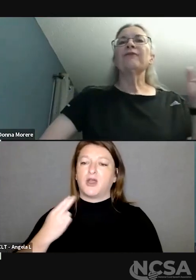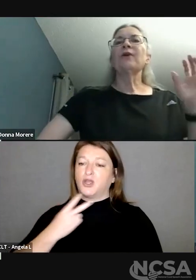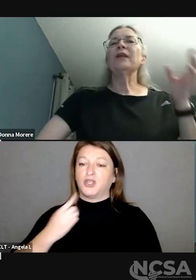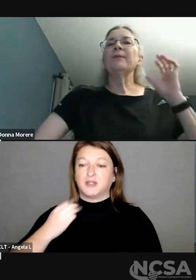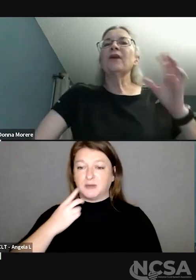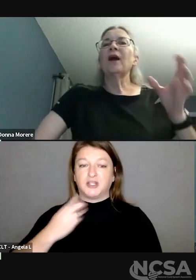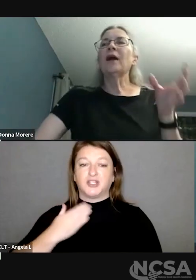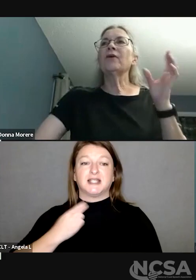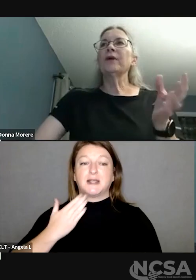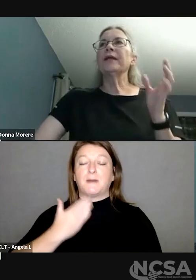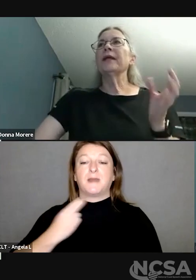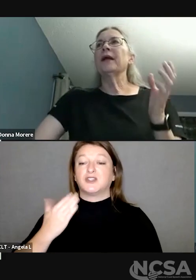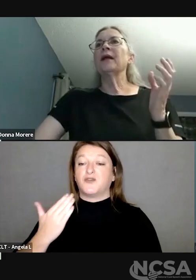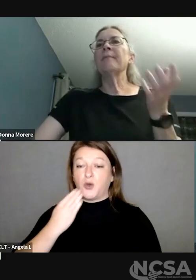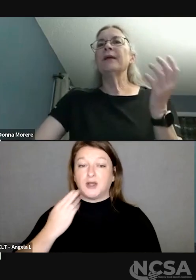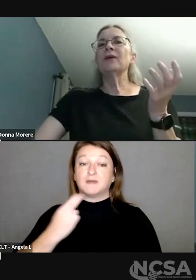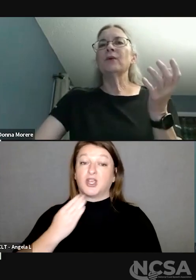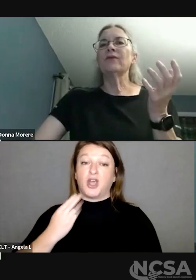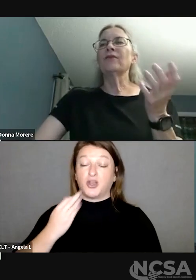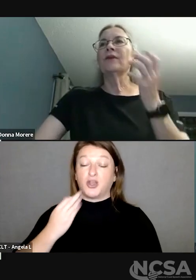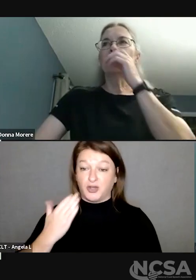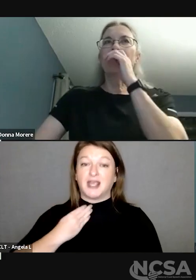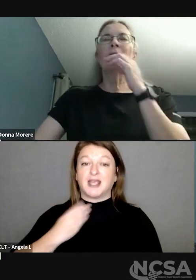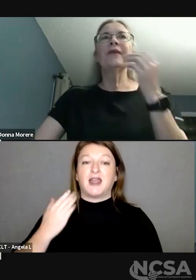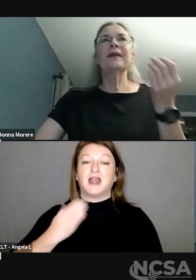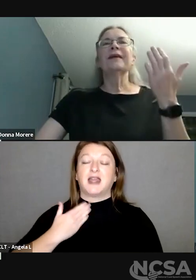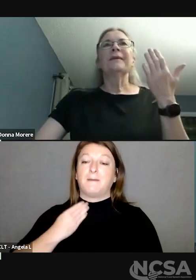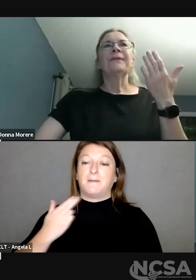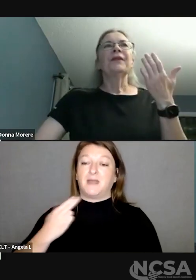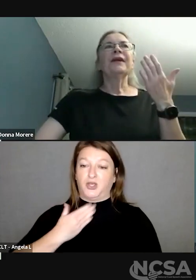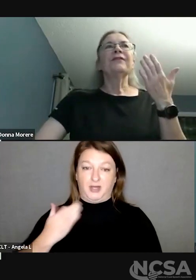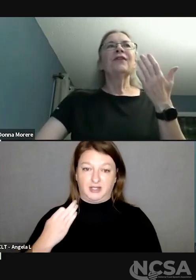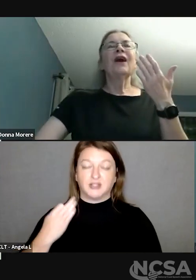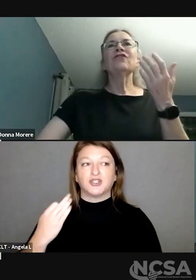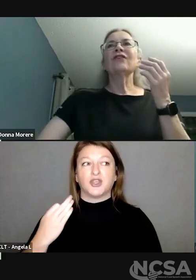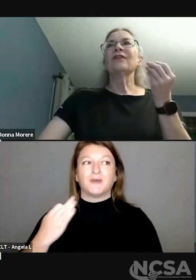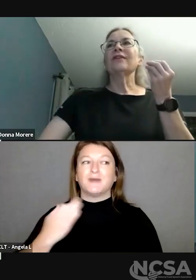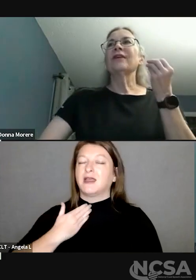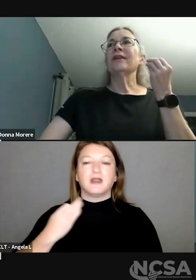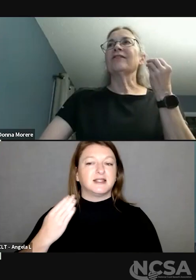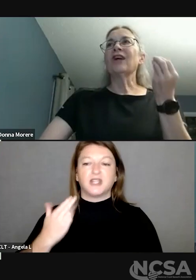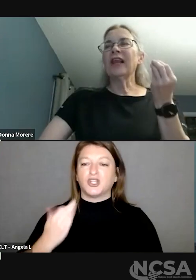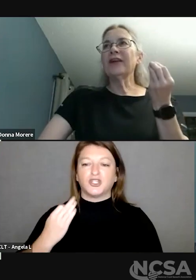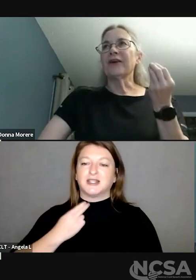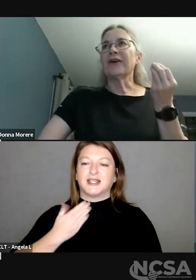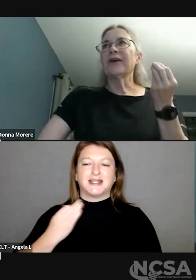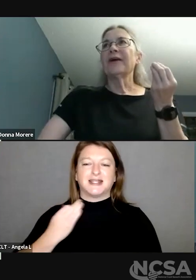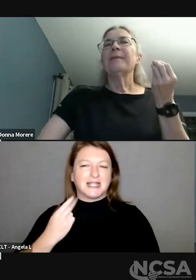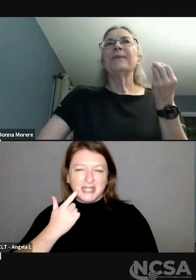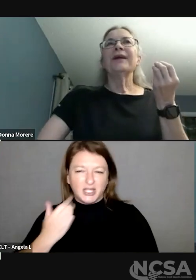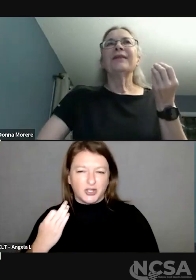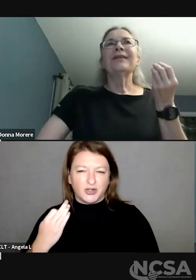makes phonemes concrete and unambiguous so that it's not just that it's clear